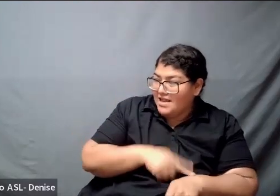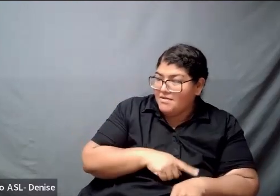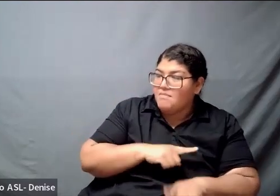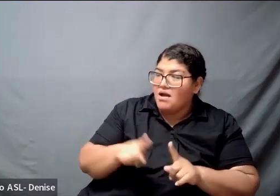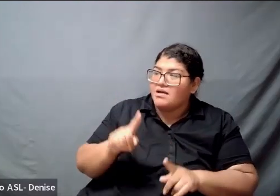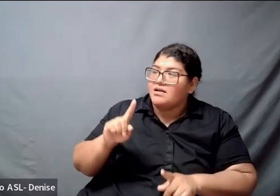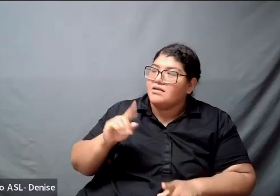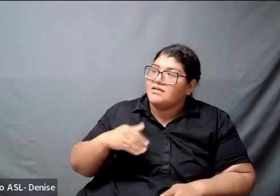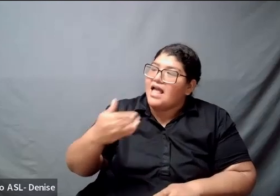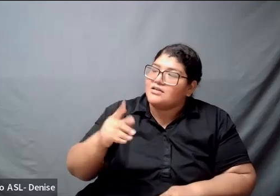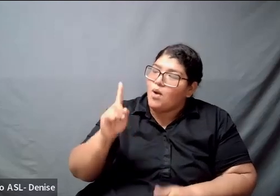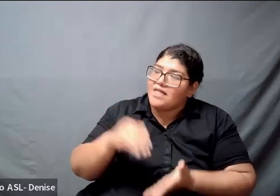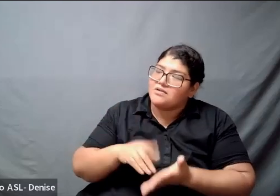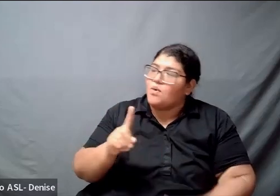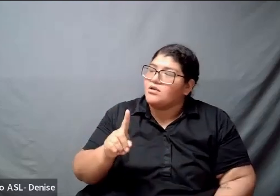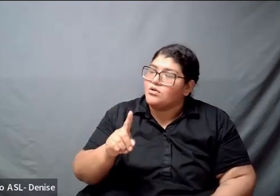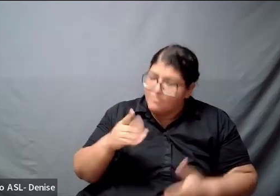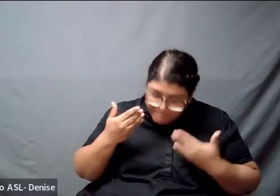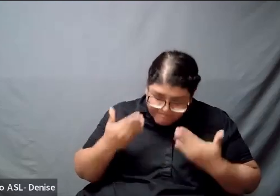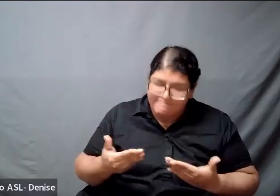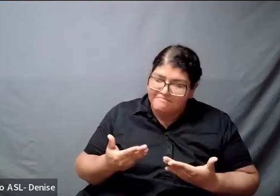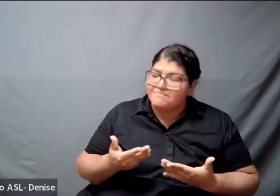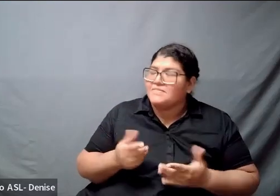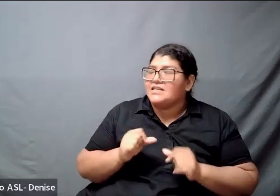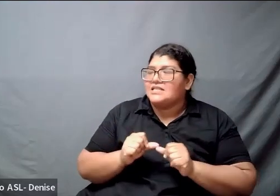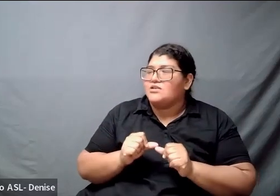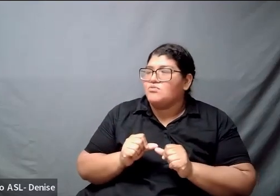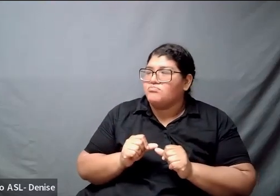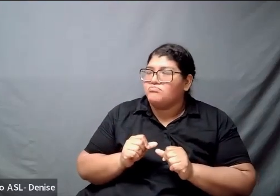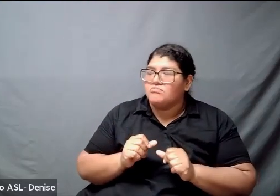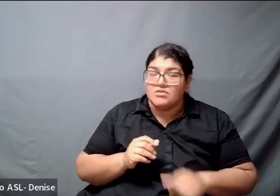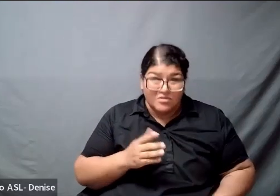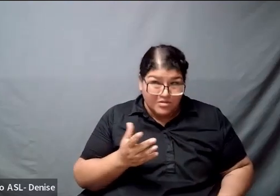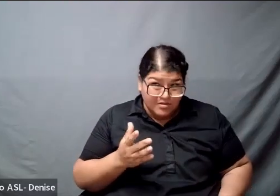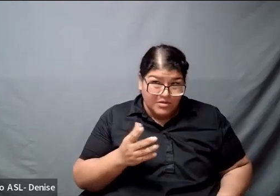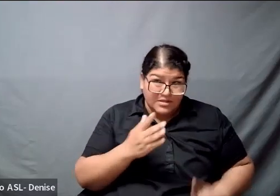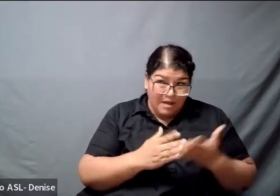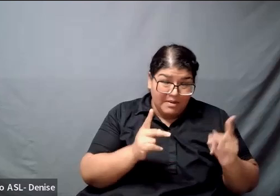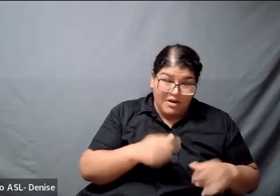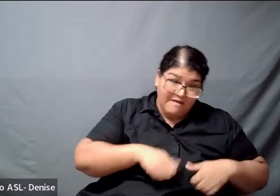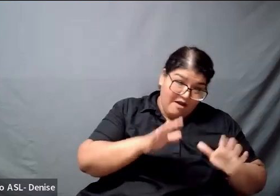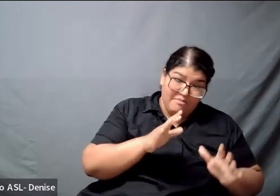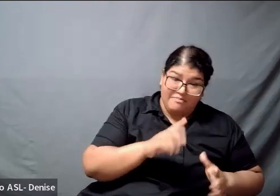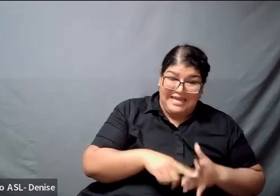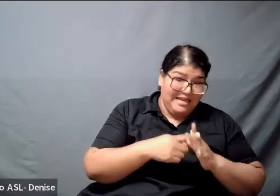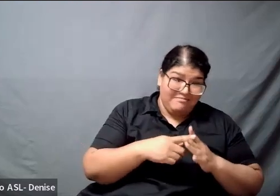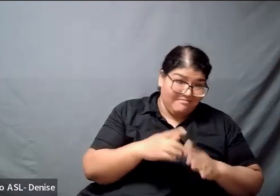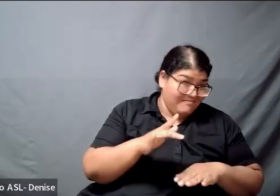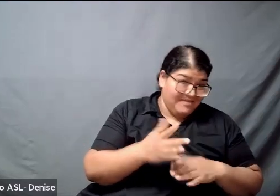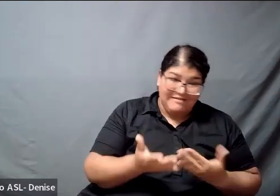some people just give up the first or second time. What do you think it was that kept you writing? What kept you going when you didn't know if there was a market for this or you